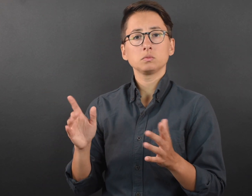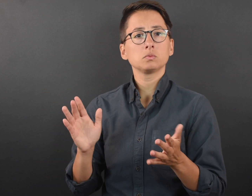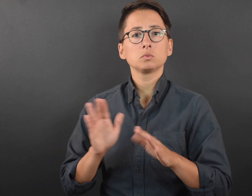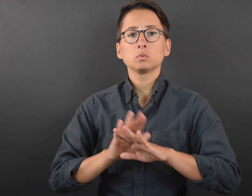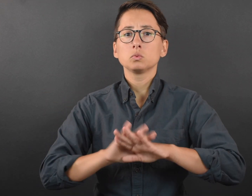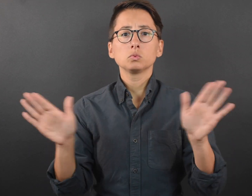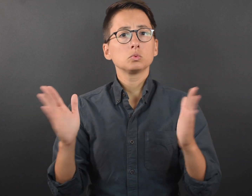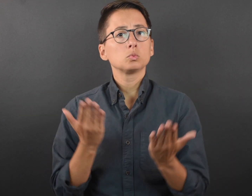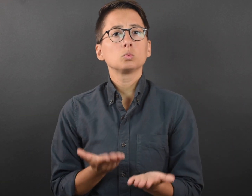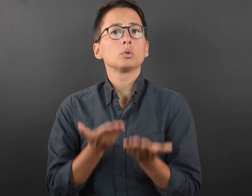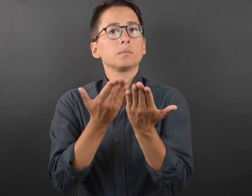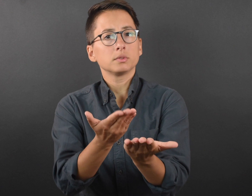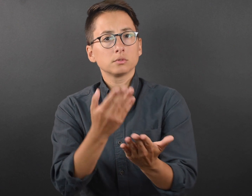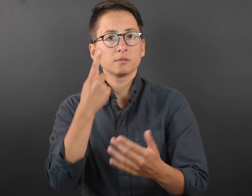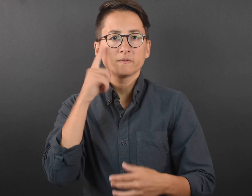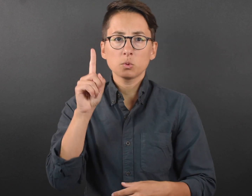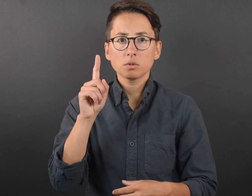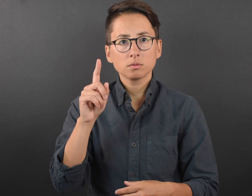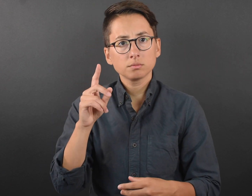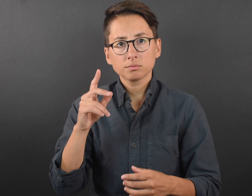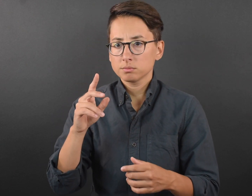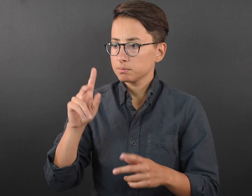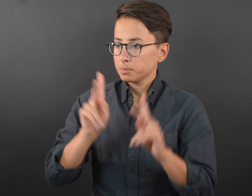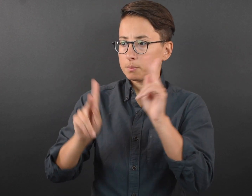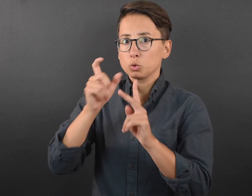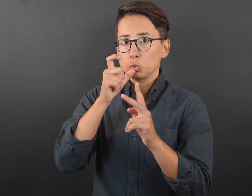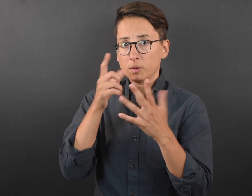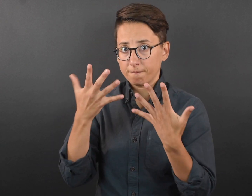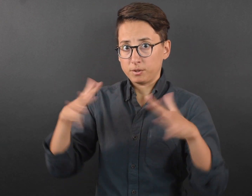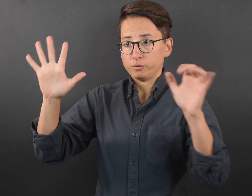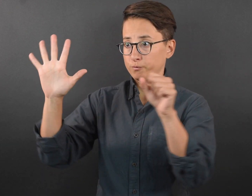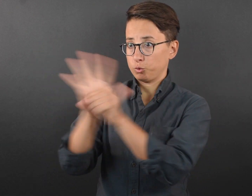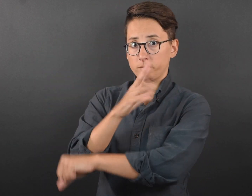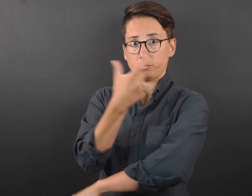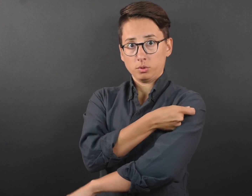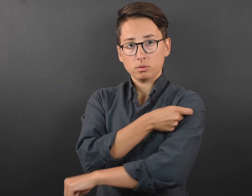There are currently no recommendations for people who have already been fully vaccinated